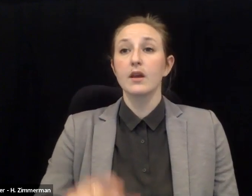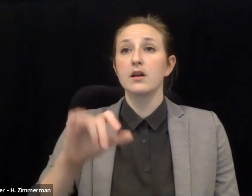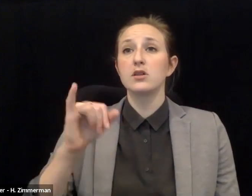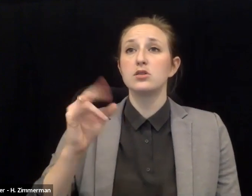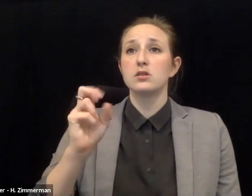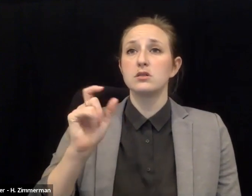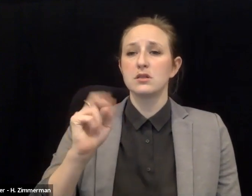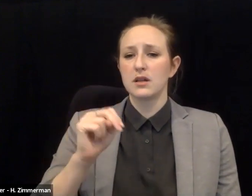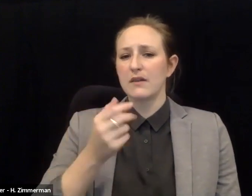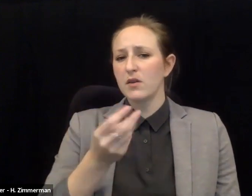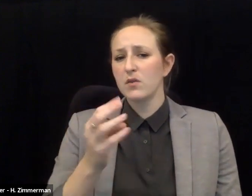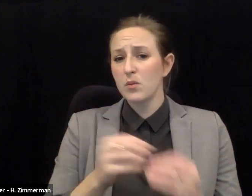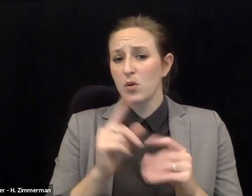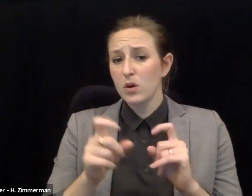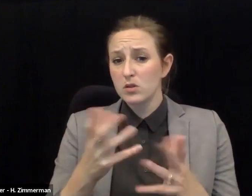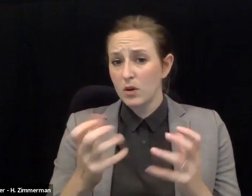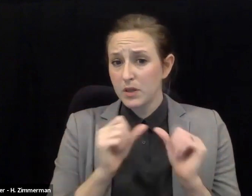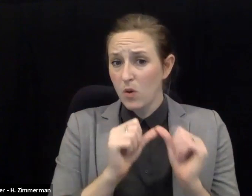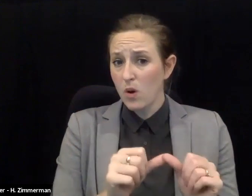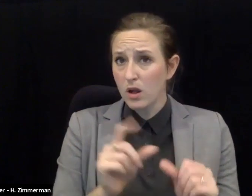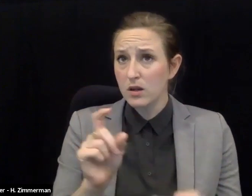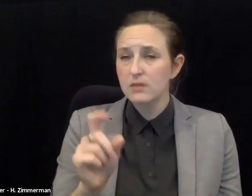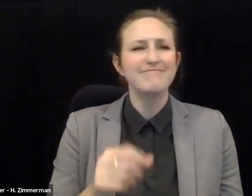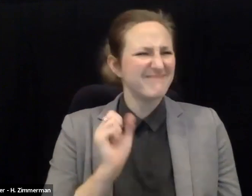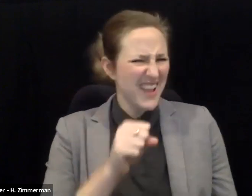questions. Do you want me to carry on? Justin Harford: Yeah, let's do that. Great.